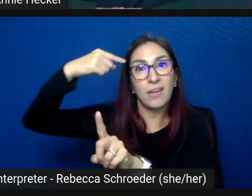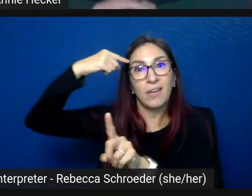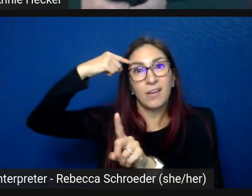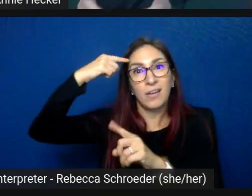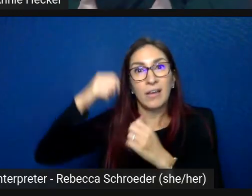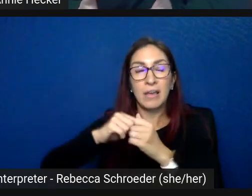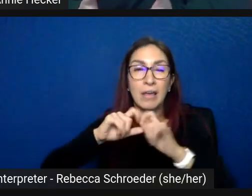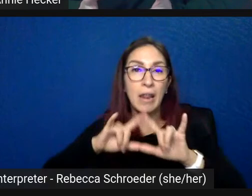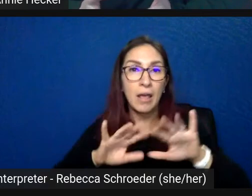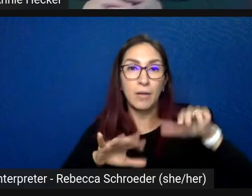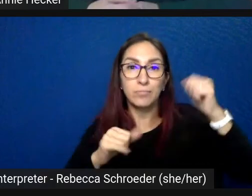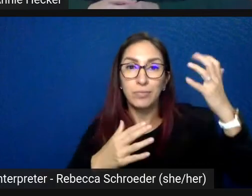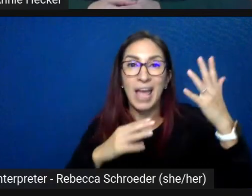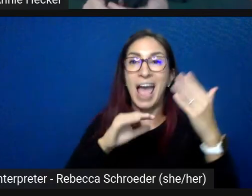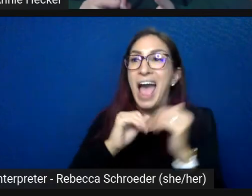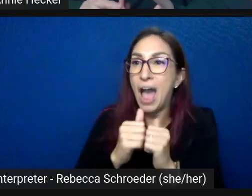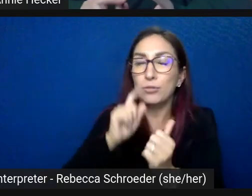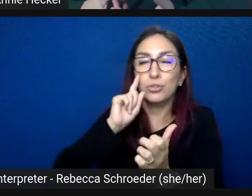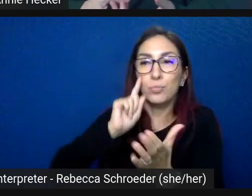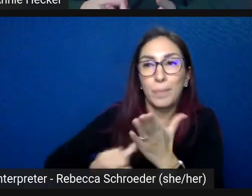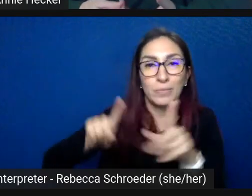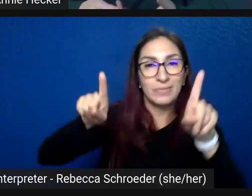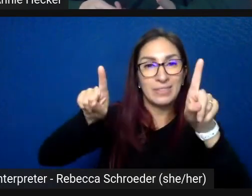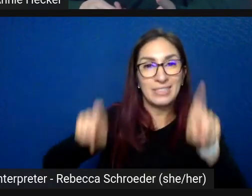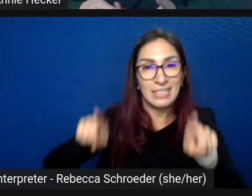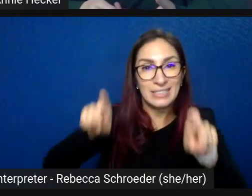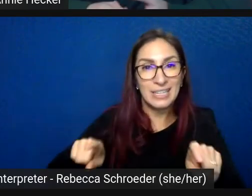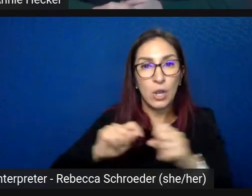how to do testing basically. Automated tools, manual testing.